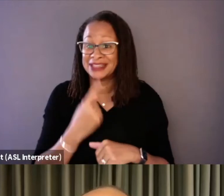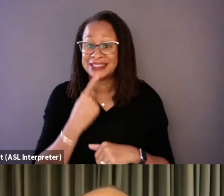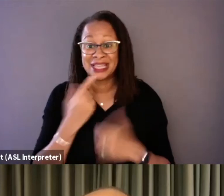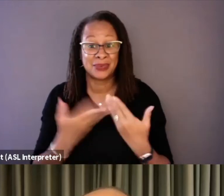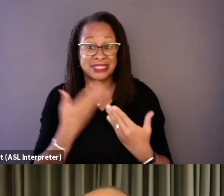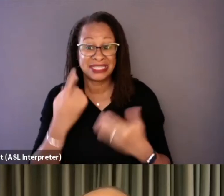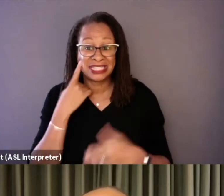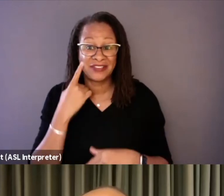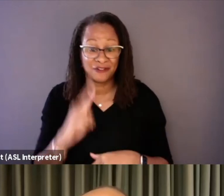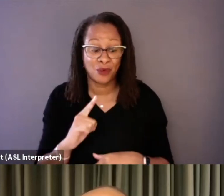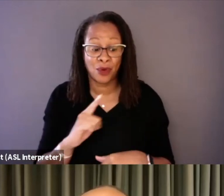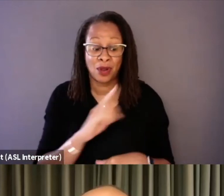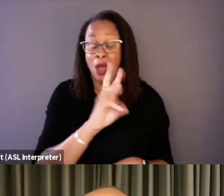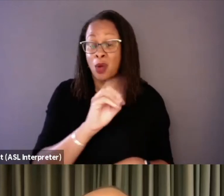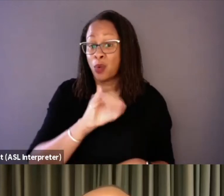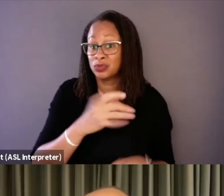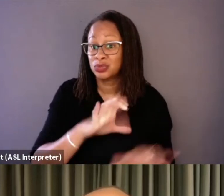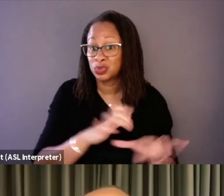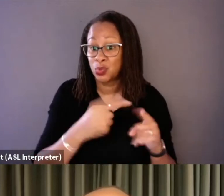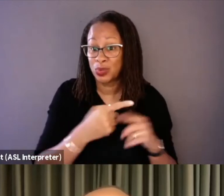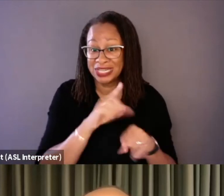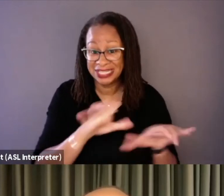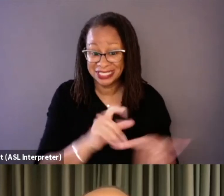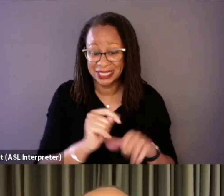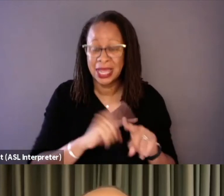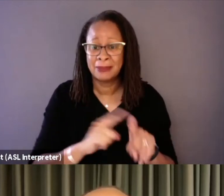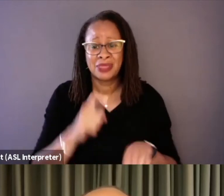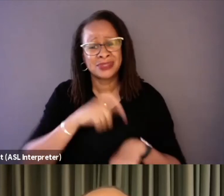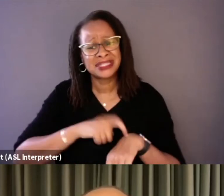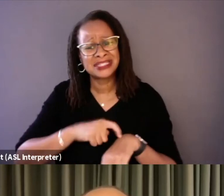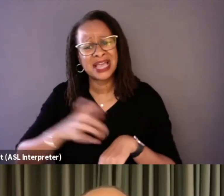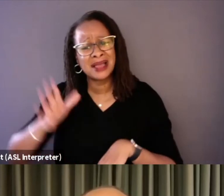what he did, but it was a time when artists were still